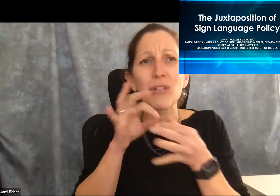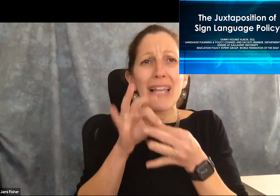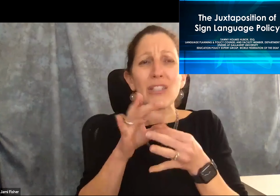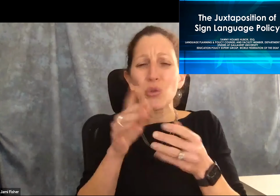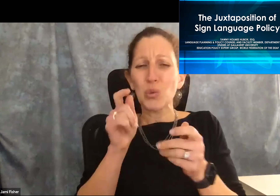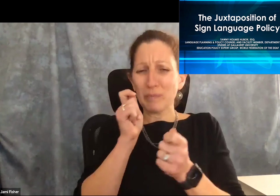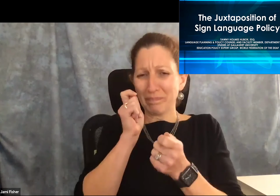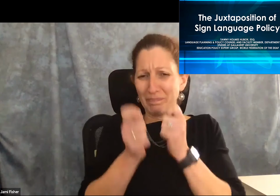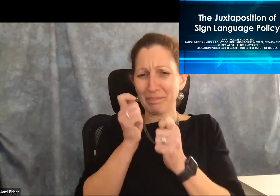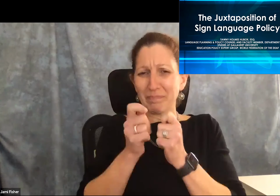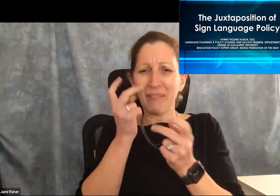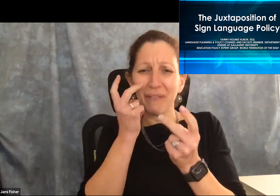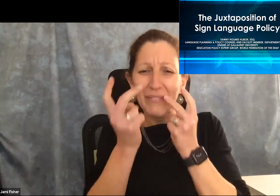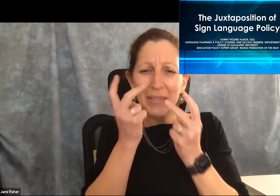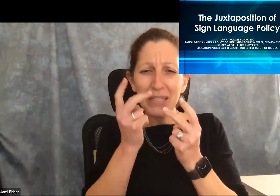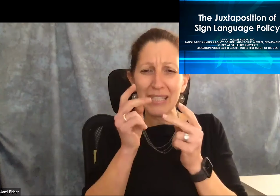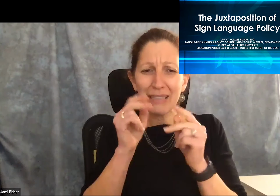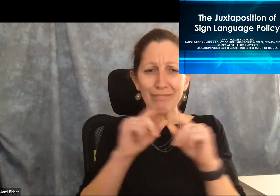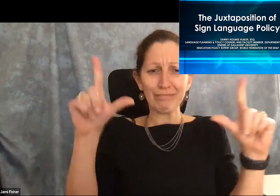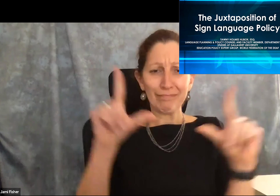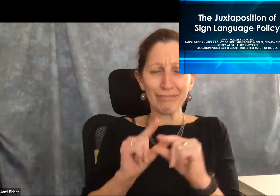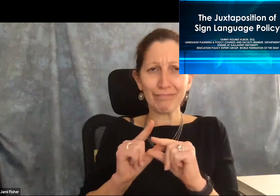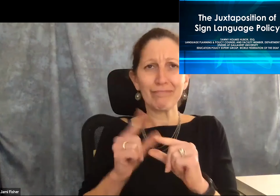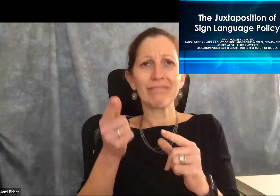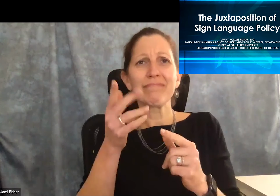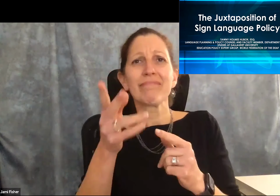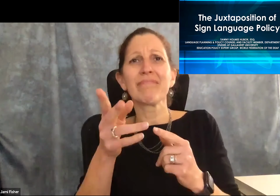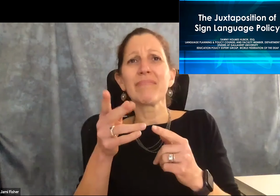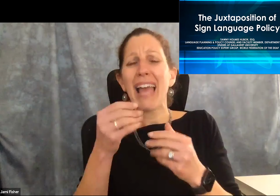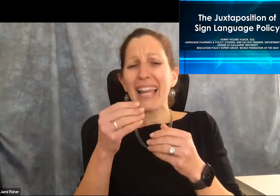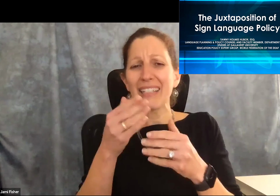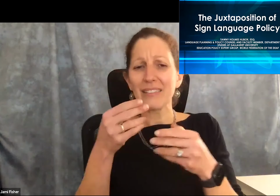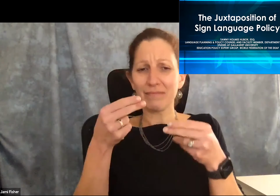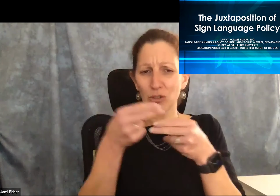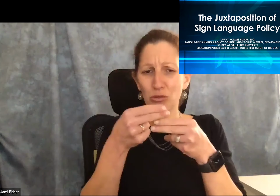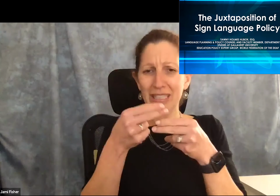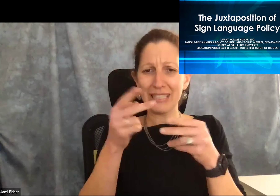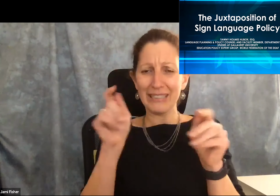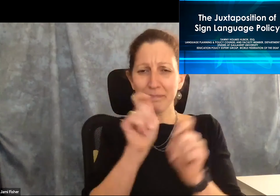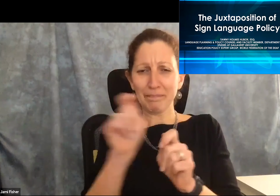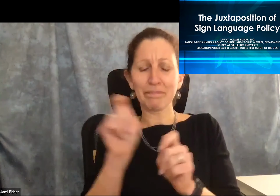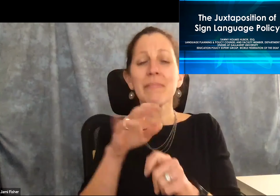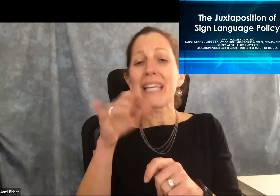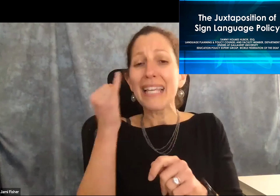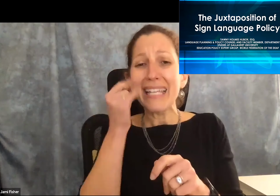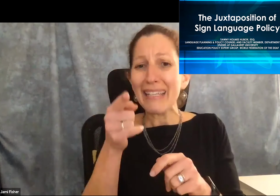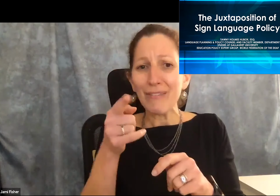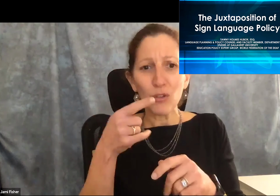I also just wanted to make an announcement about adjusting your view.